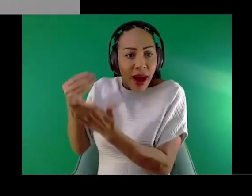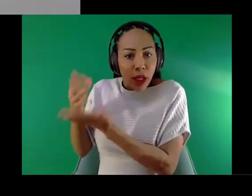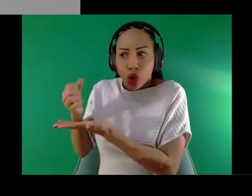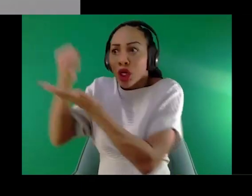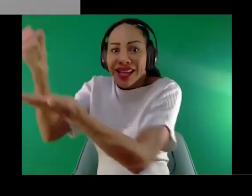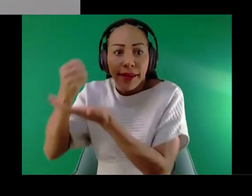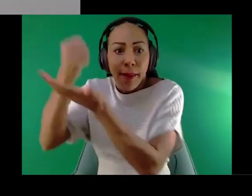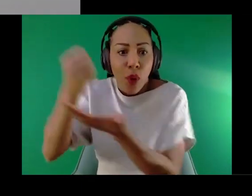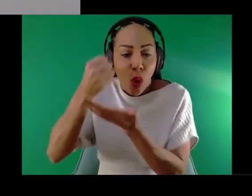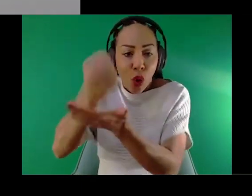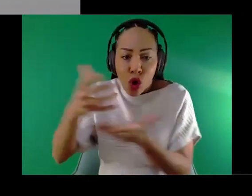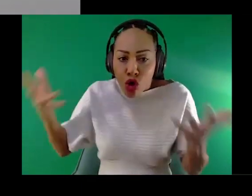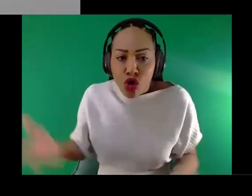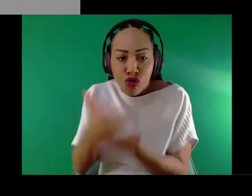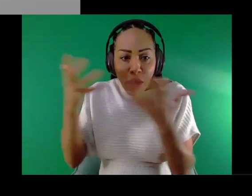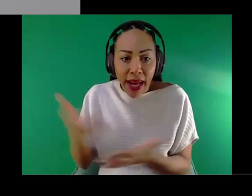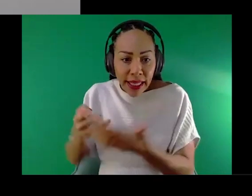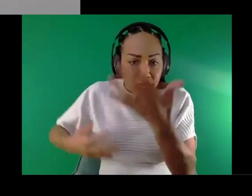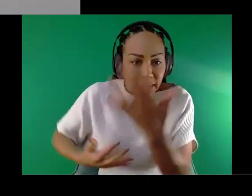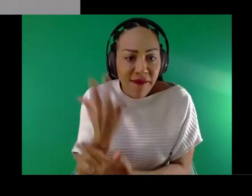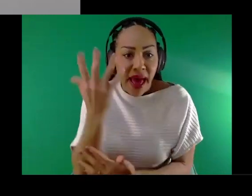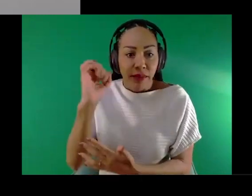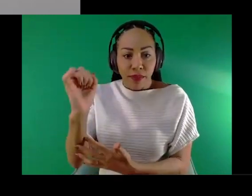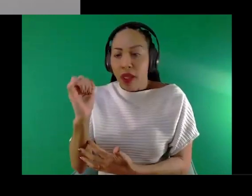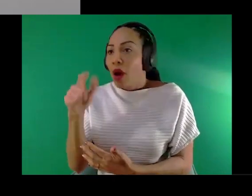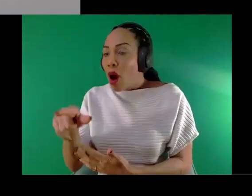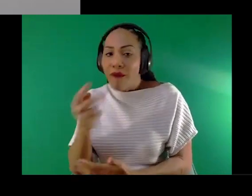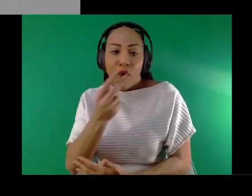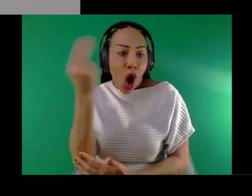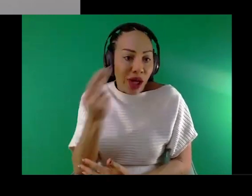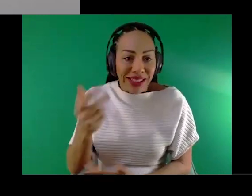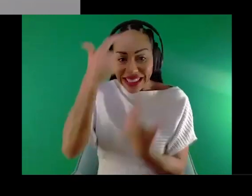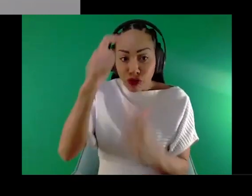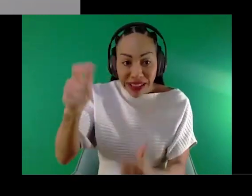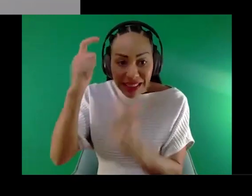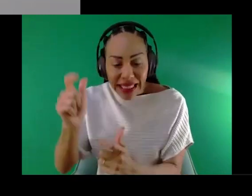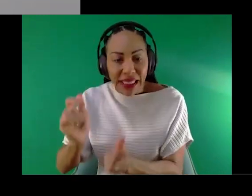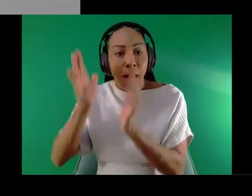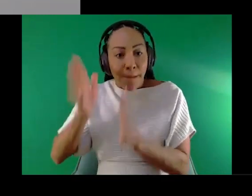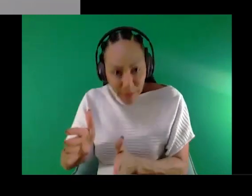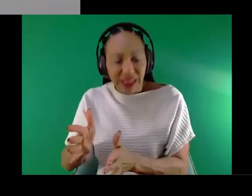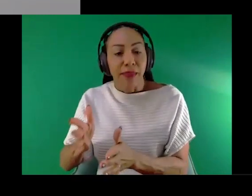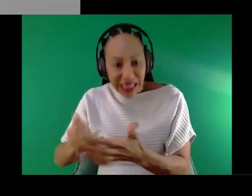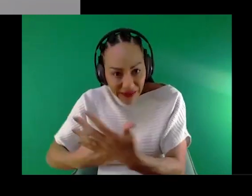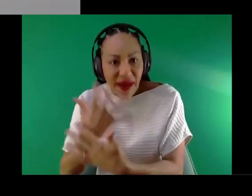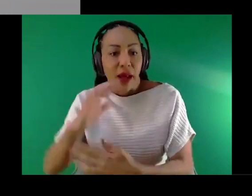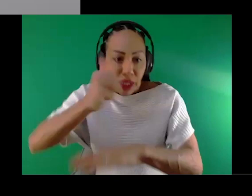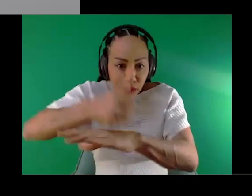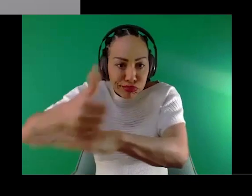promote and development of the system of artistic residencies they can be experiences of renewal of